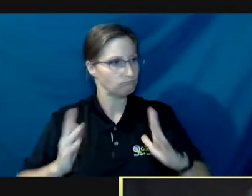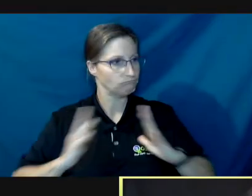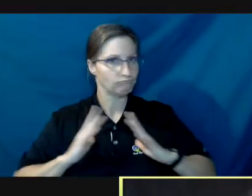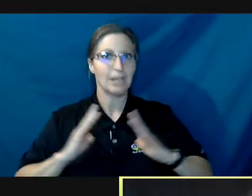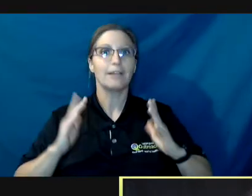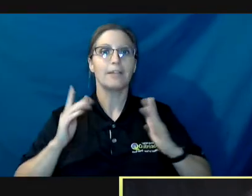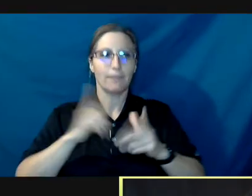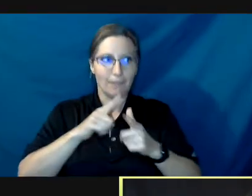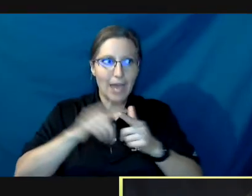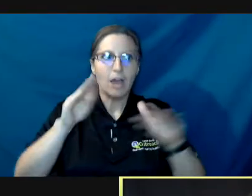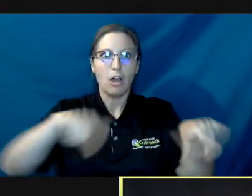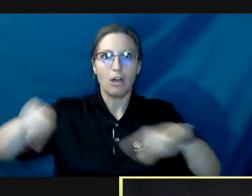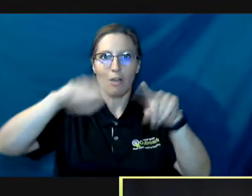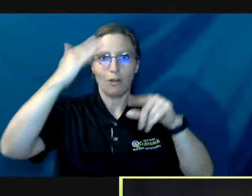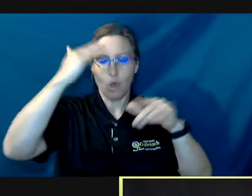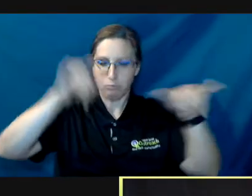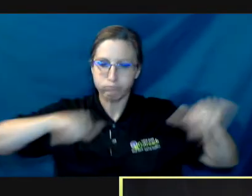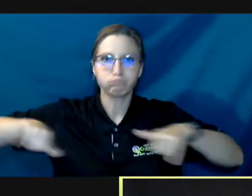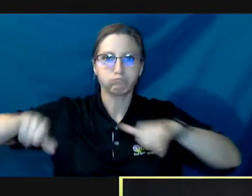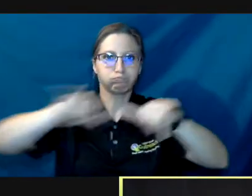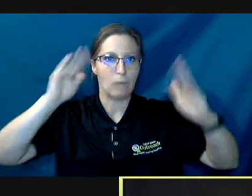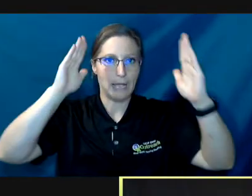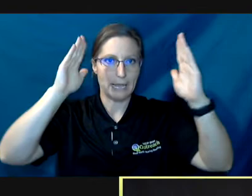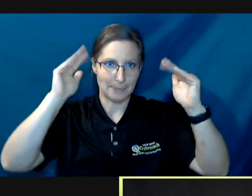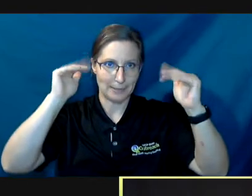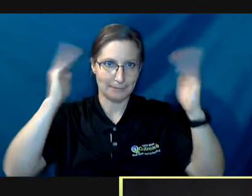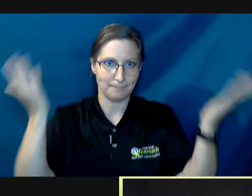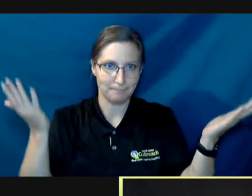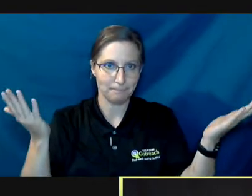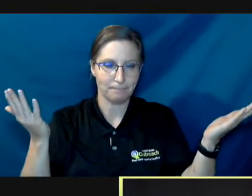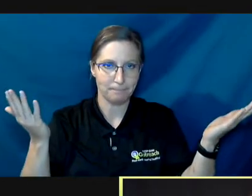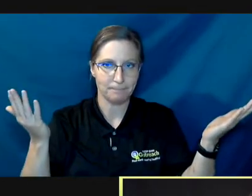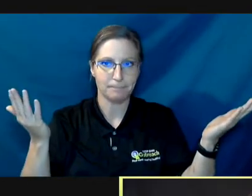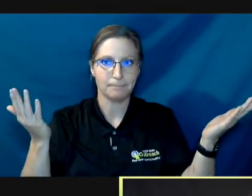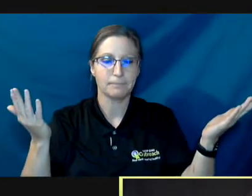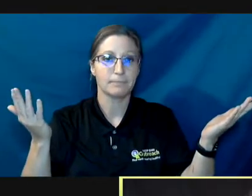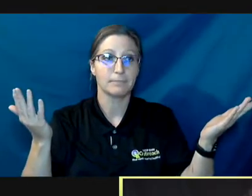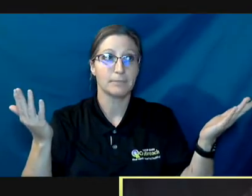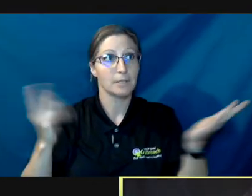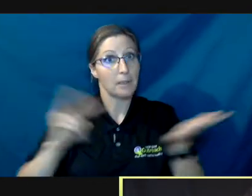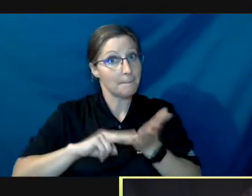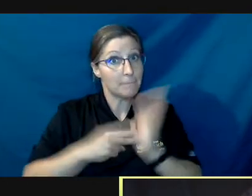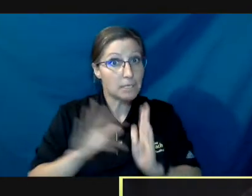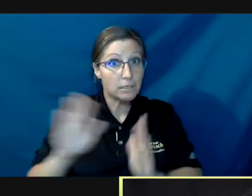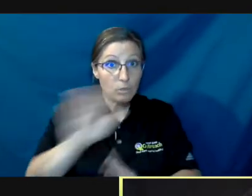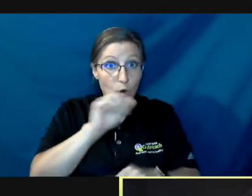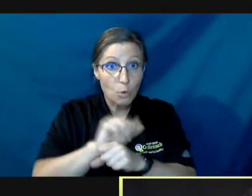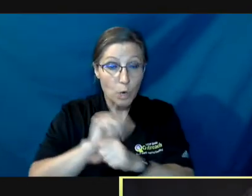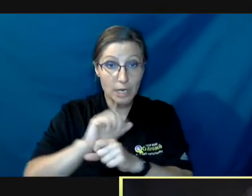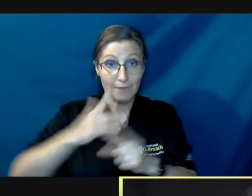everyone's expectations will all be out on the table. It will create a more positive work environment, too,